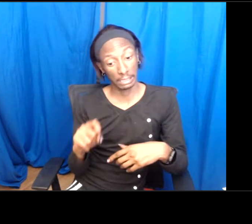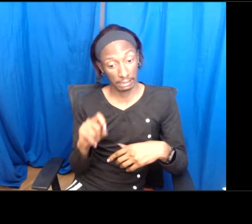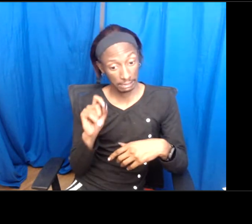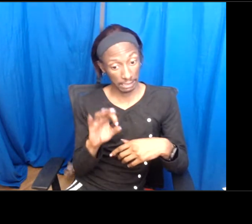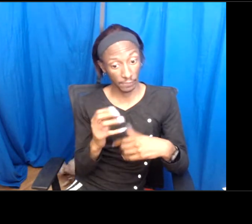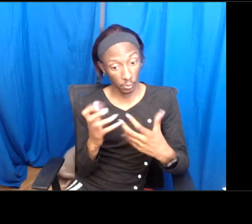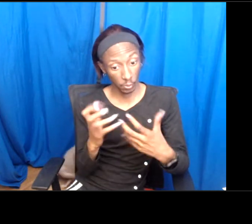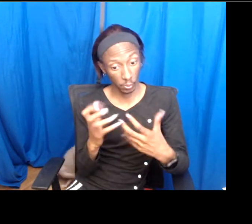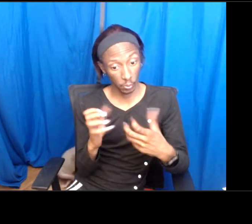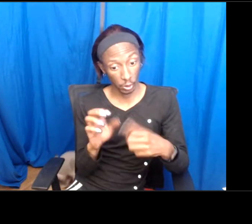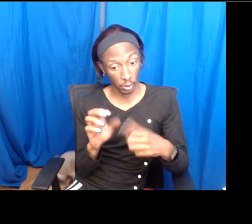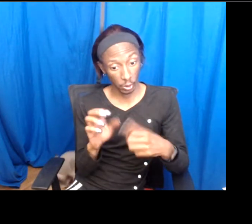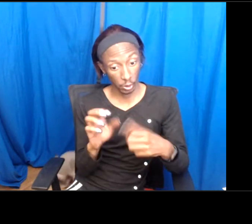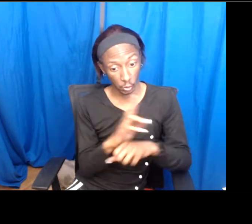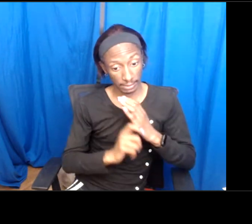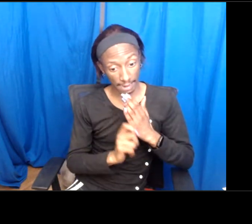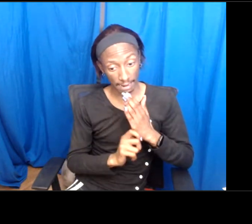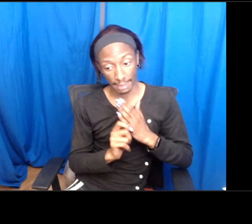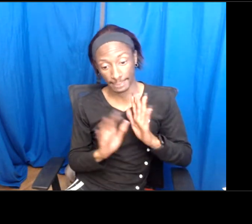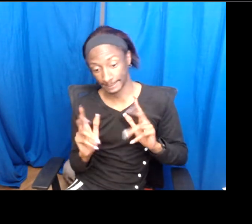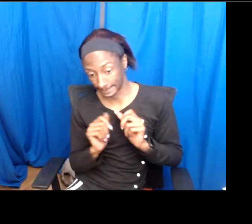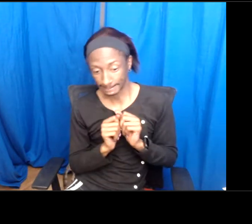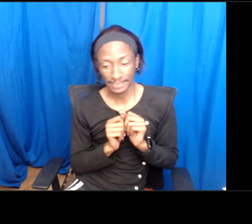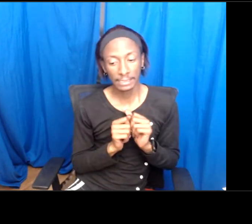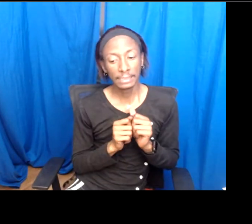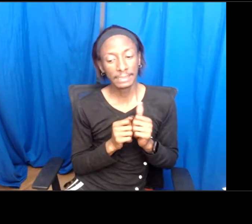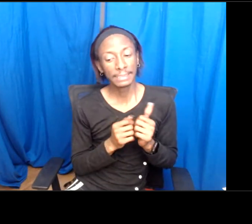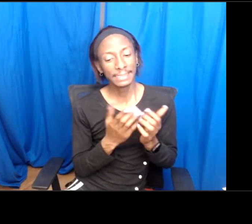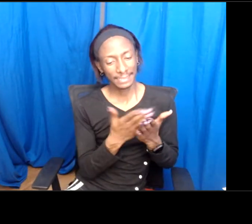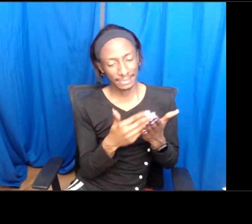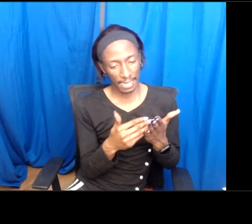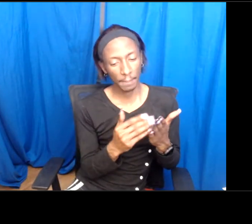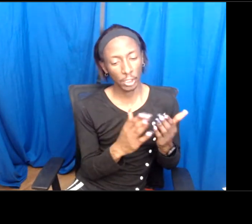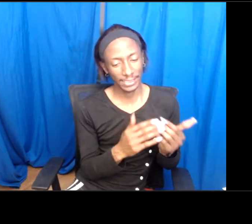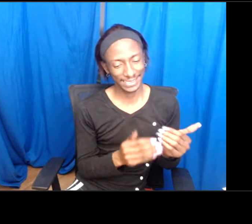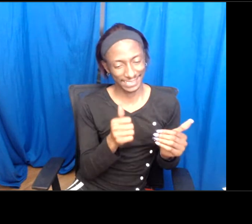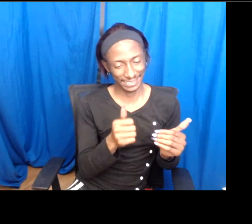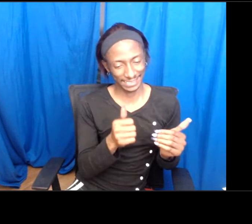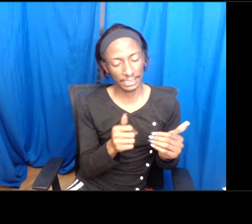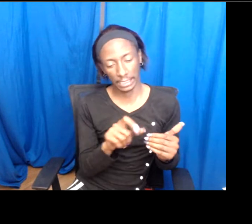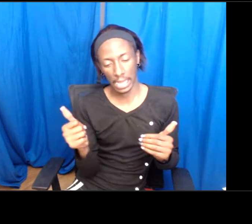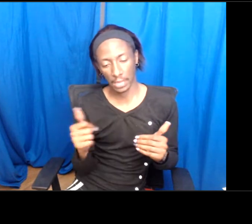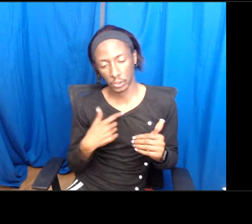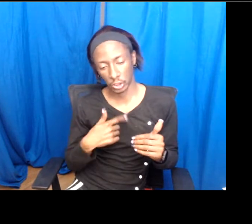We have some that start easing and sort of ease you up. So those are on the NOAA Live website.